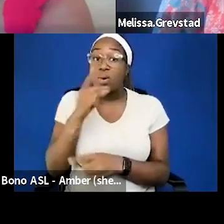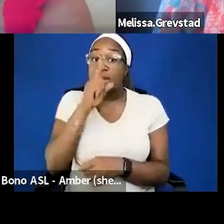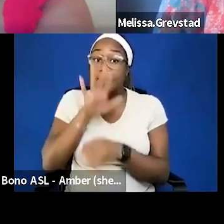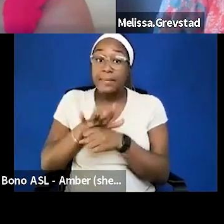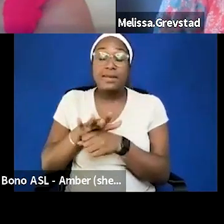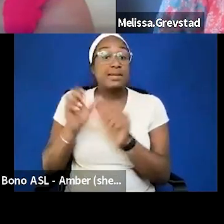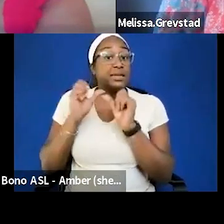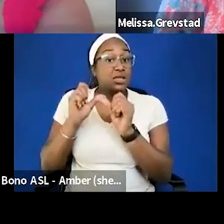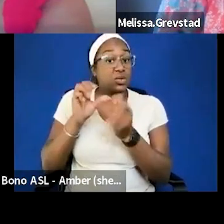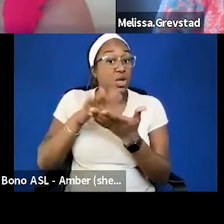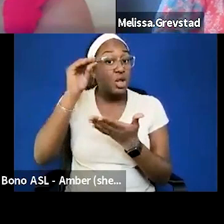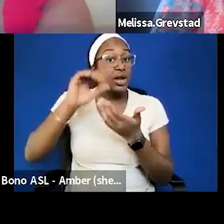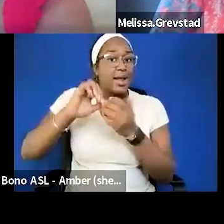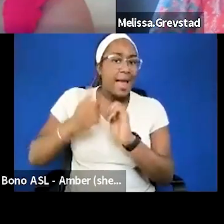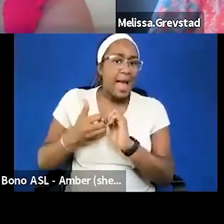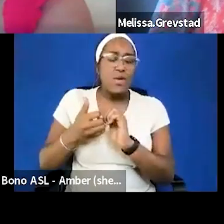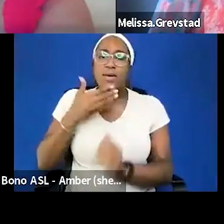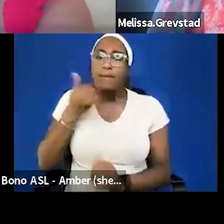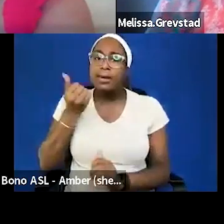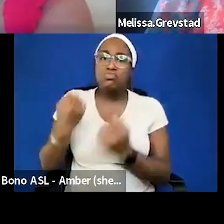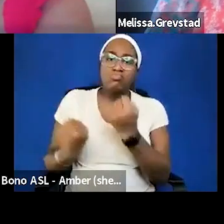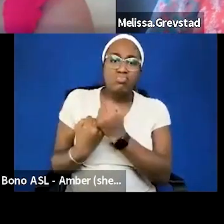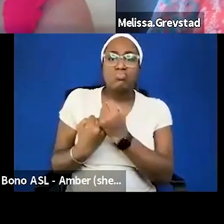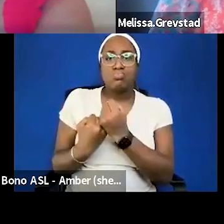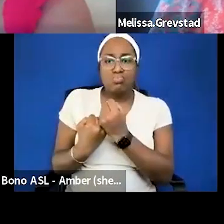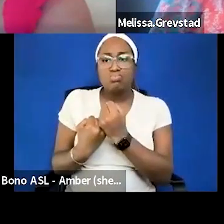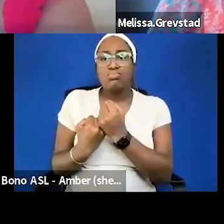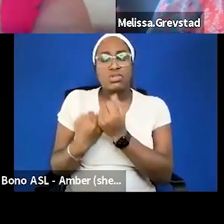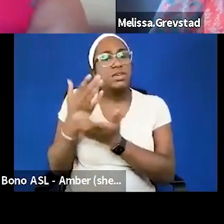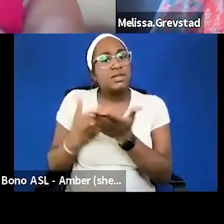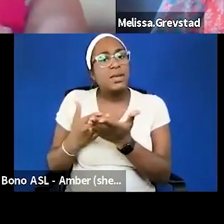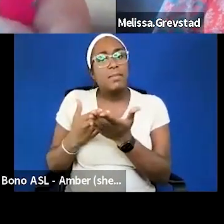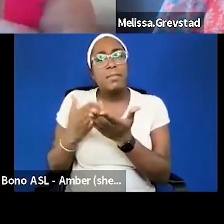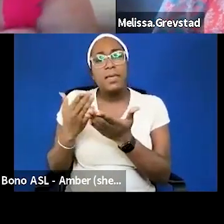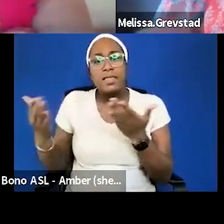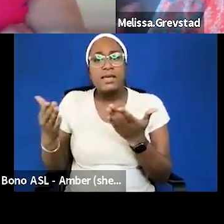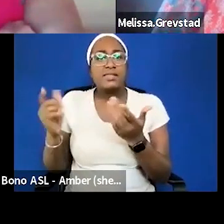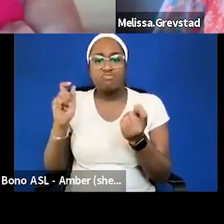learning how it is that we can best support some of these efforts in terms of redefining beauty, challenging